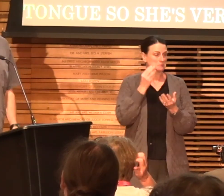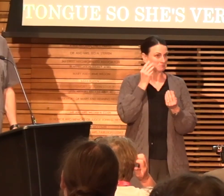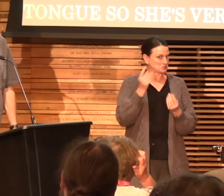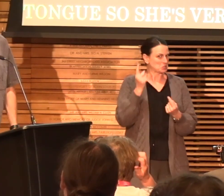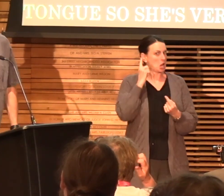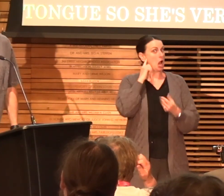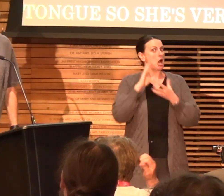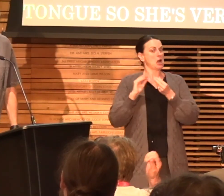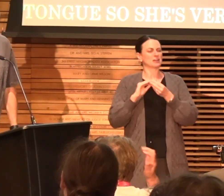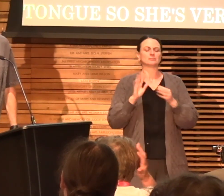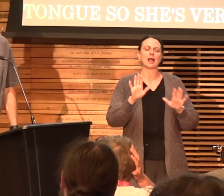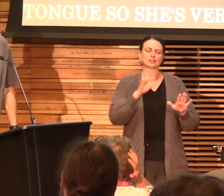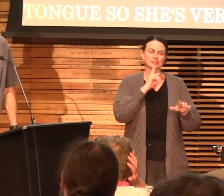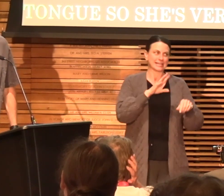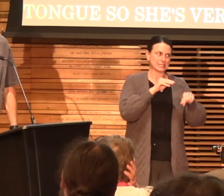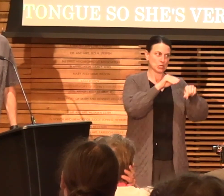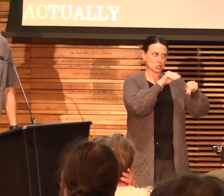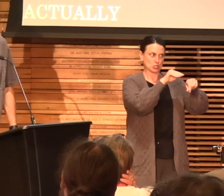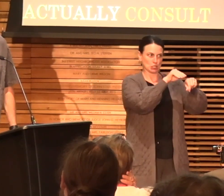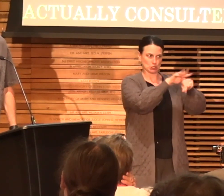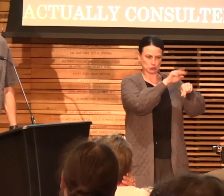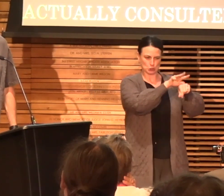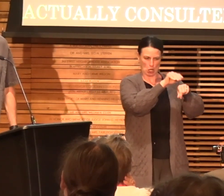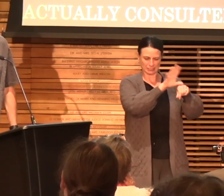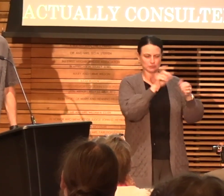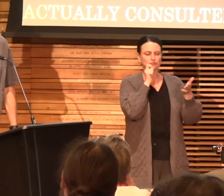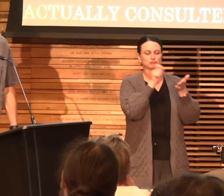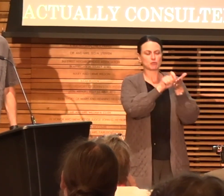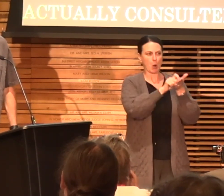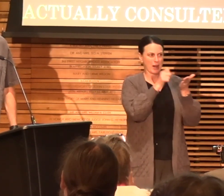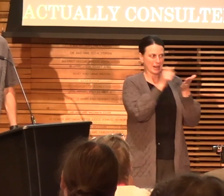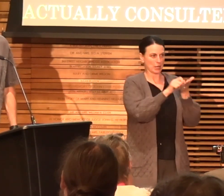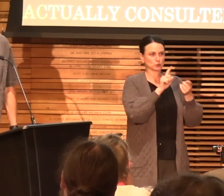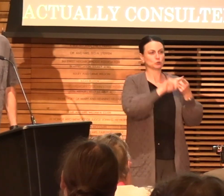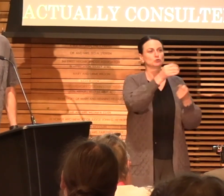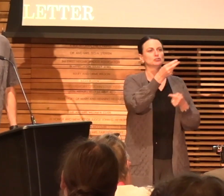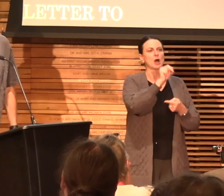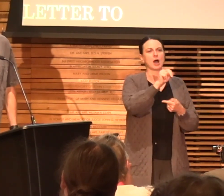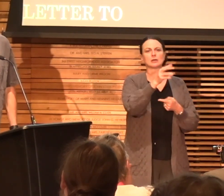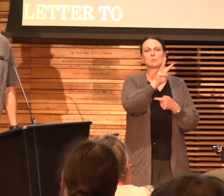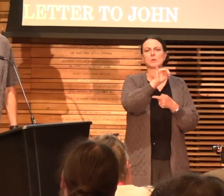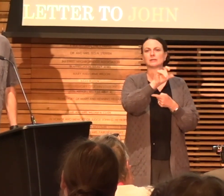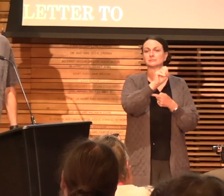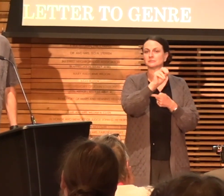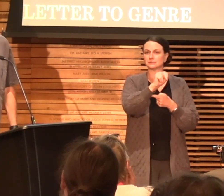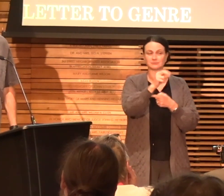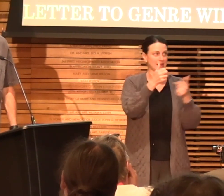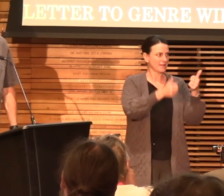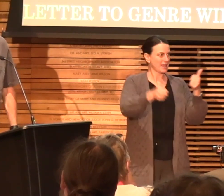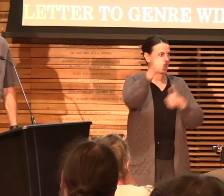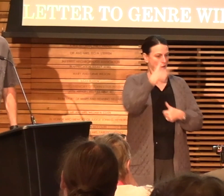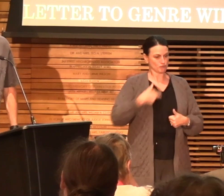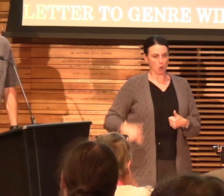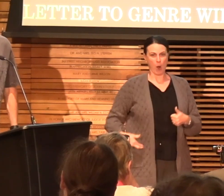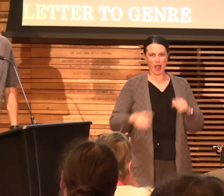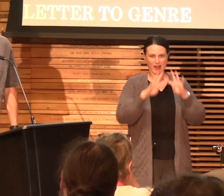She actually consulted, on her way, she wrote a letter to John Wilson, head of the Royal Council for the Blind in England,